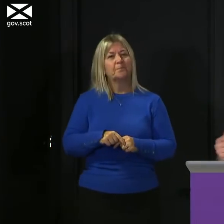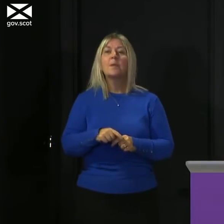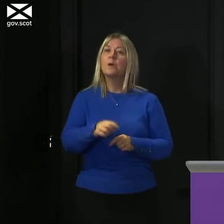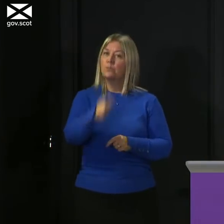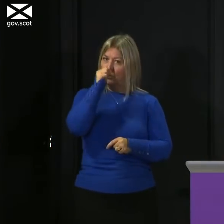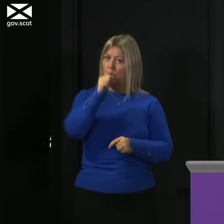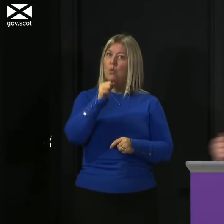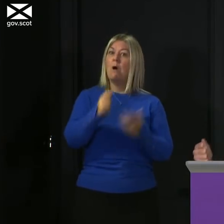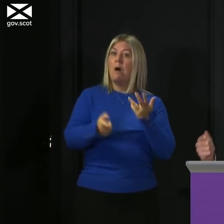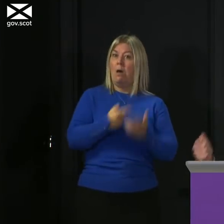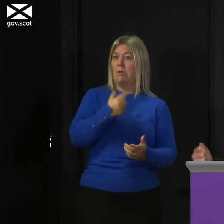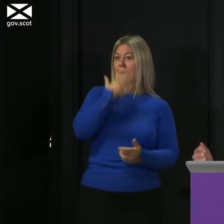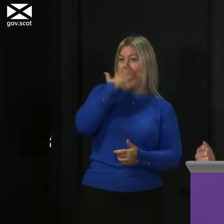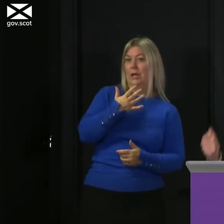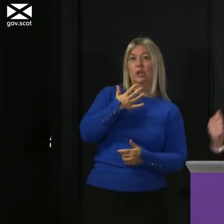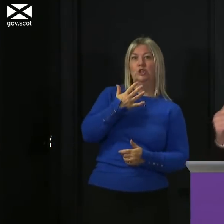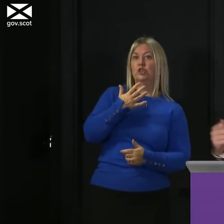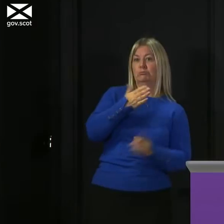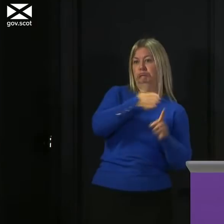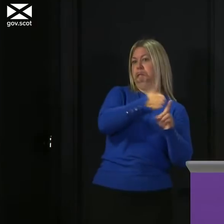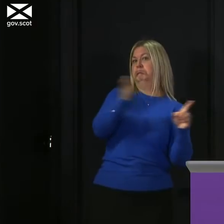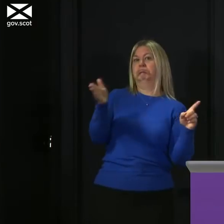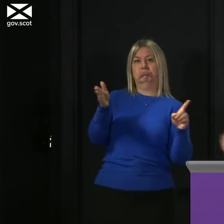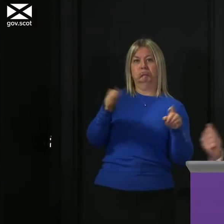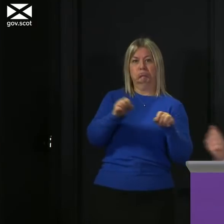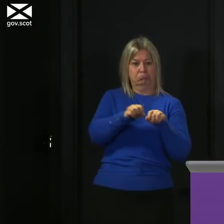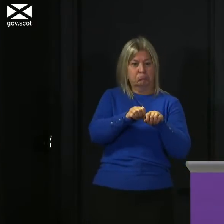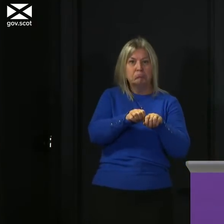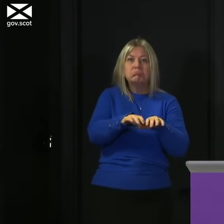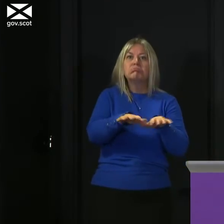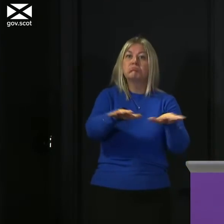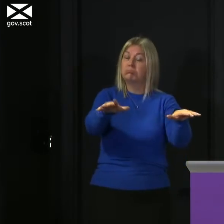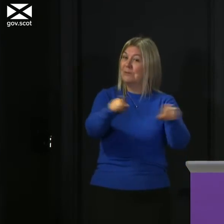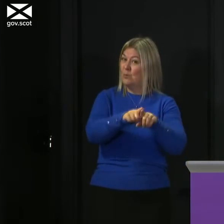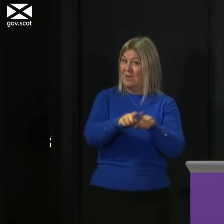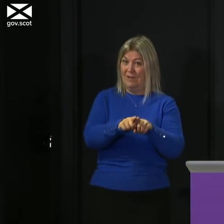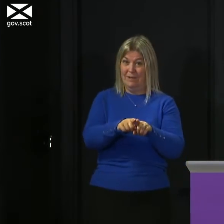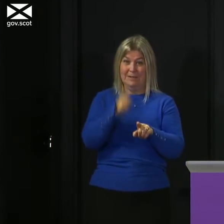the country and across the age spectrum. We see increases now in the older population and